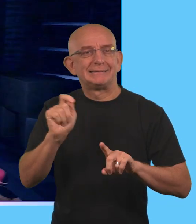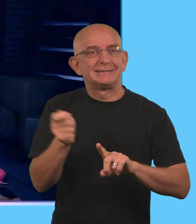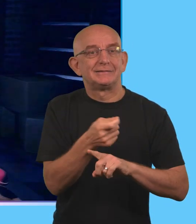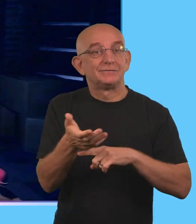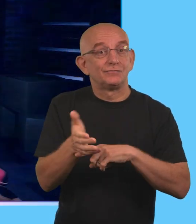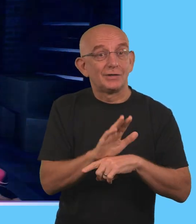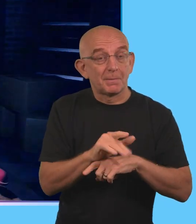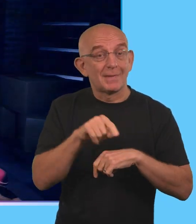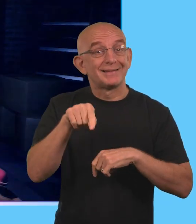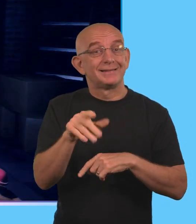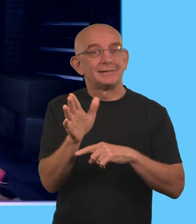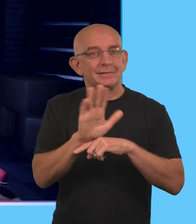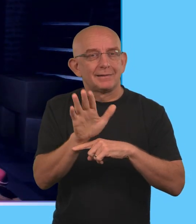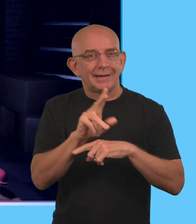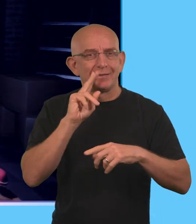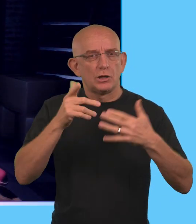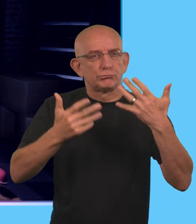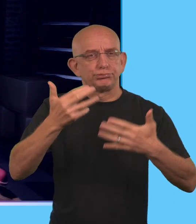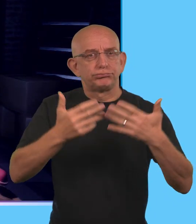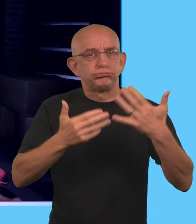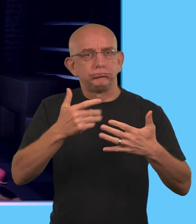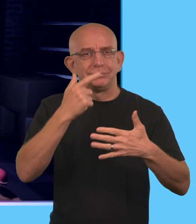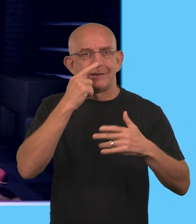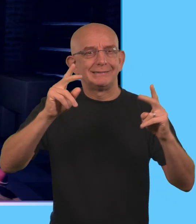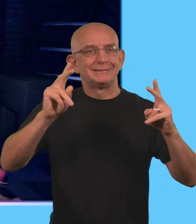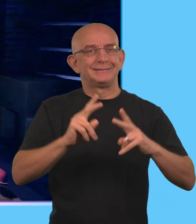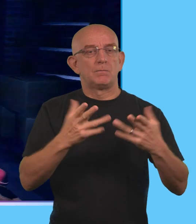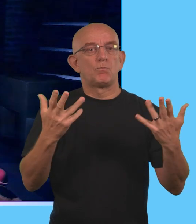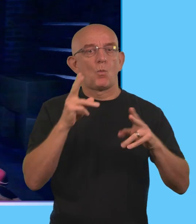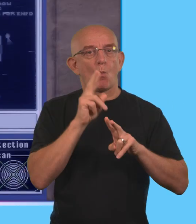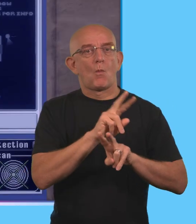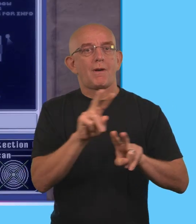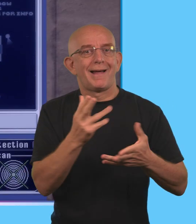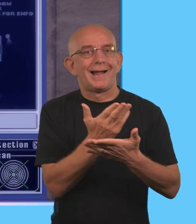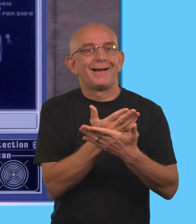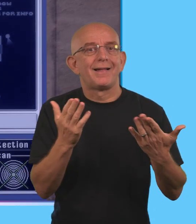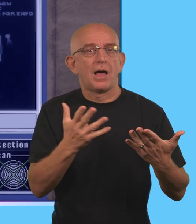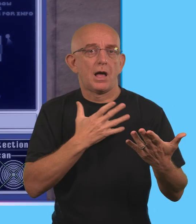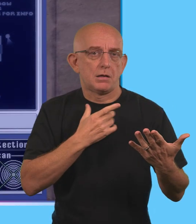The CRT and VHS effects can be toned down or even disabled to enhance readability.